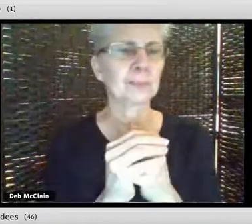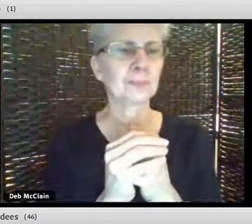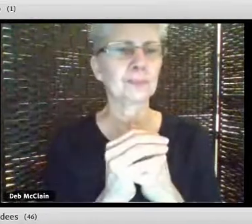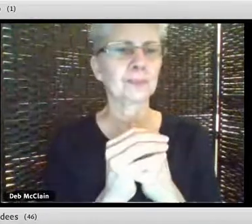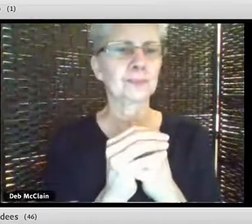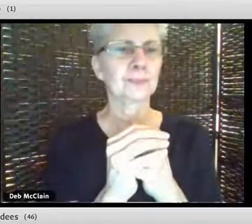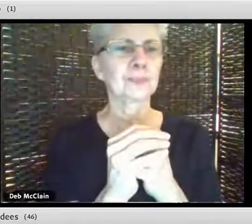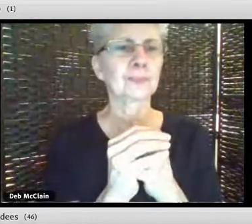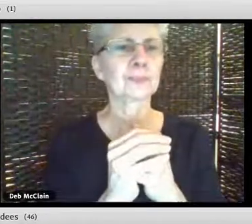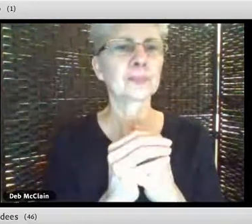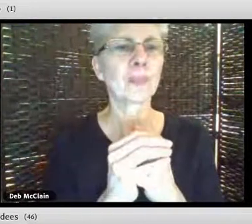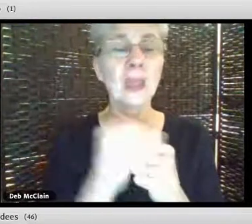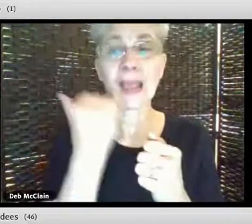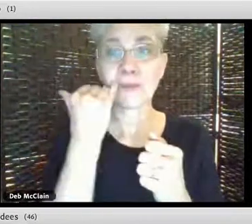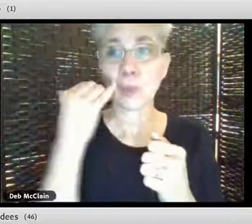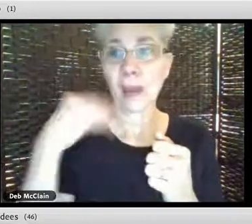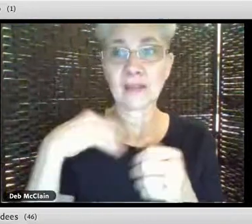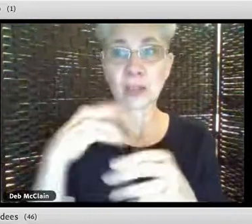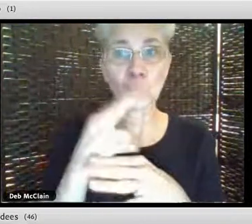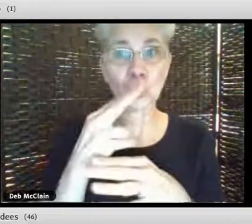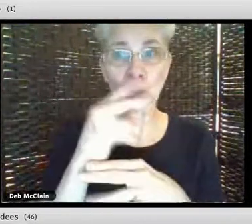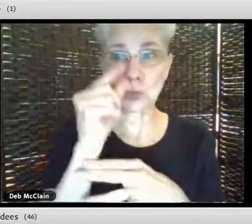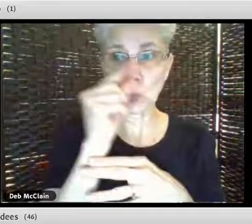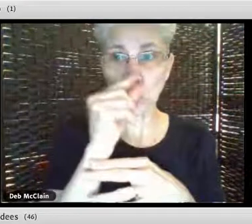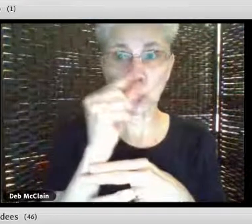if you've never used Google or Google scholar before.